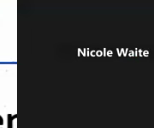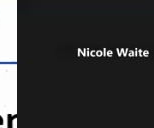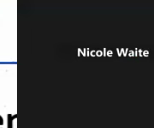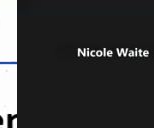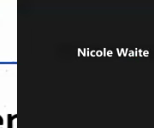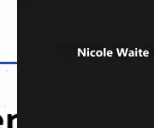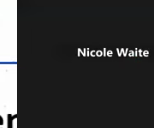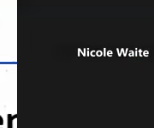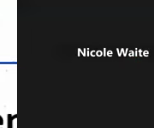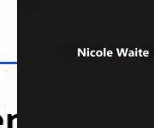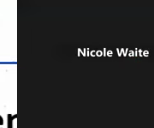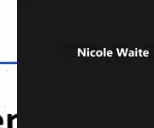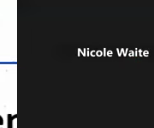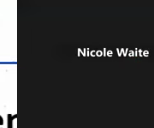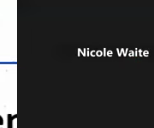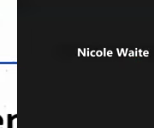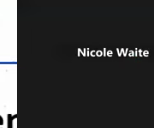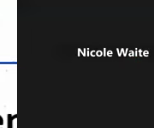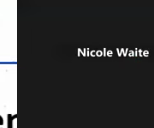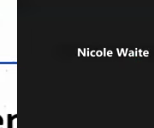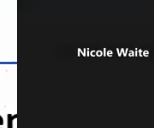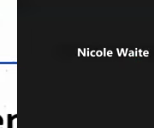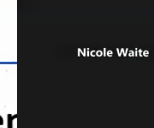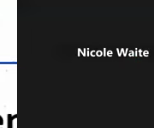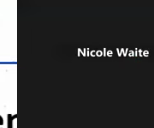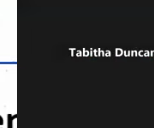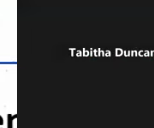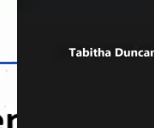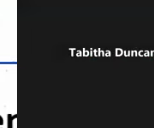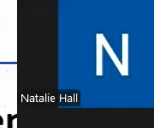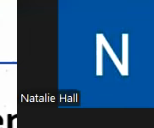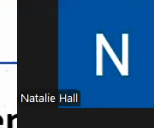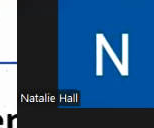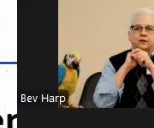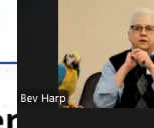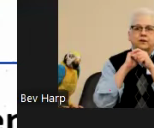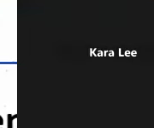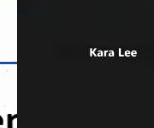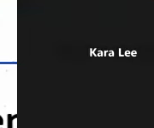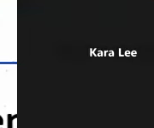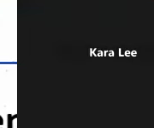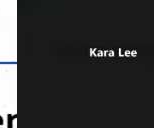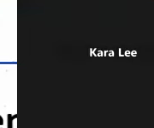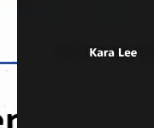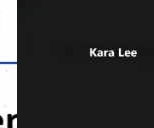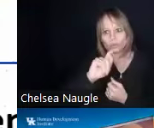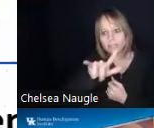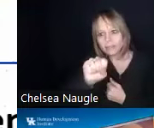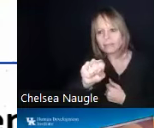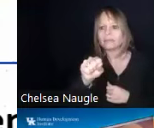stronger social skills and the ability to begin forming better relationships. in some case just forming relationships